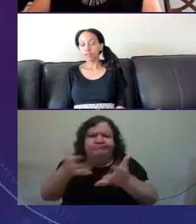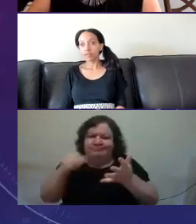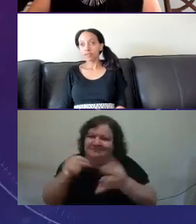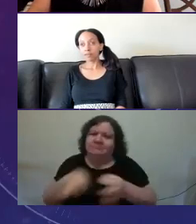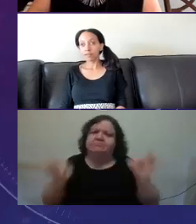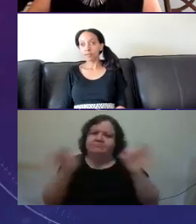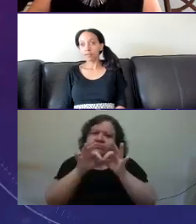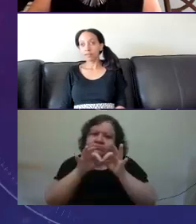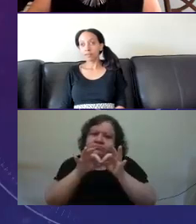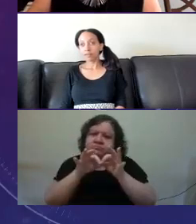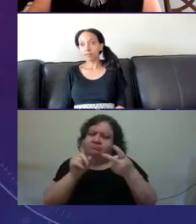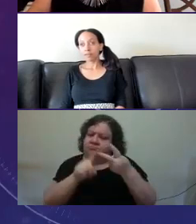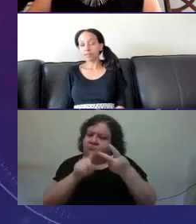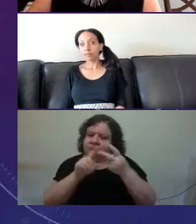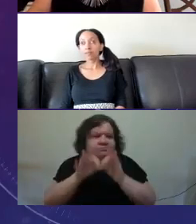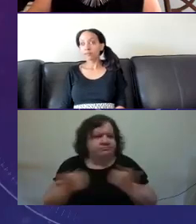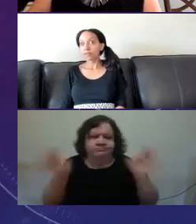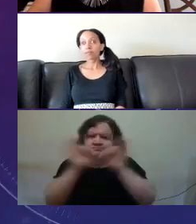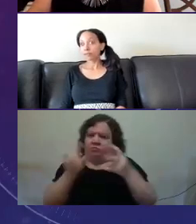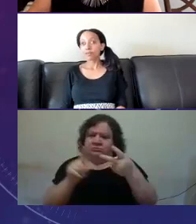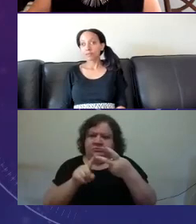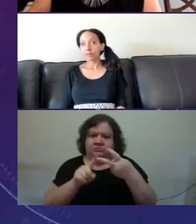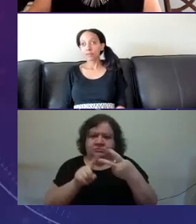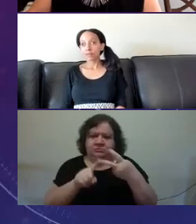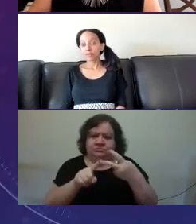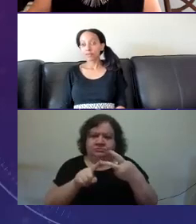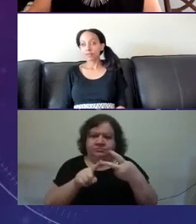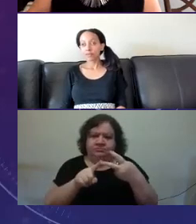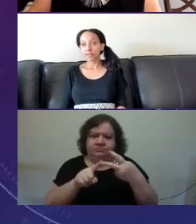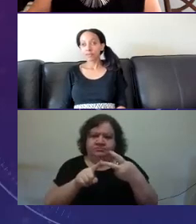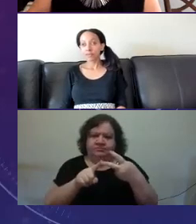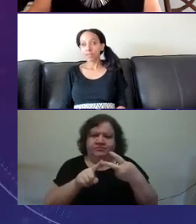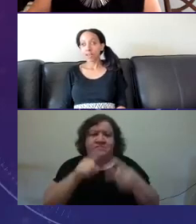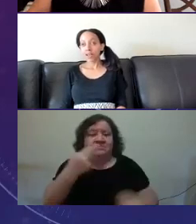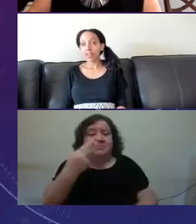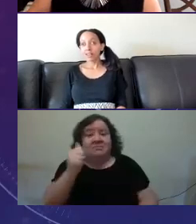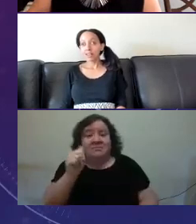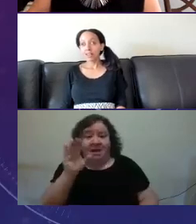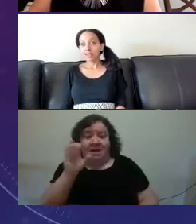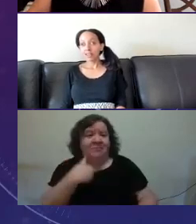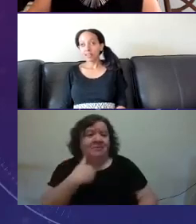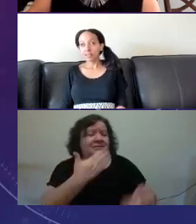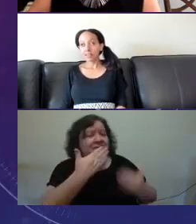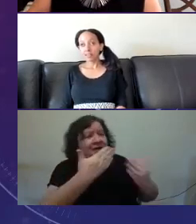listening to her presentation and I always take them to heart for myself as